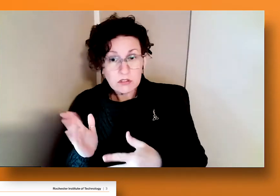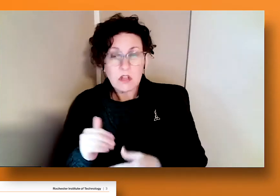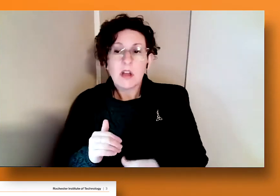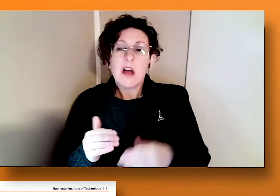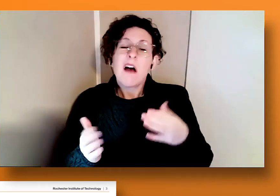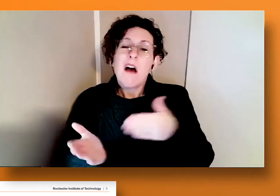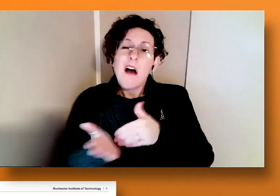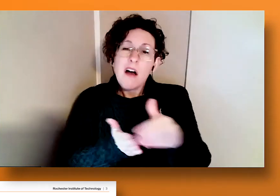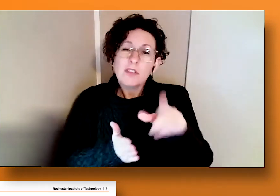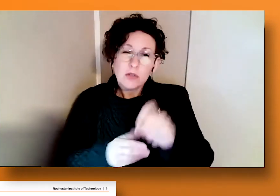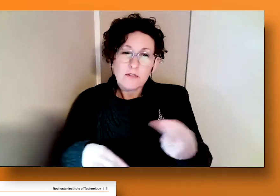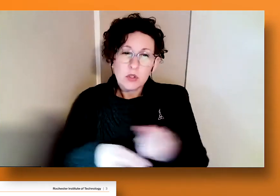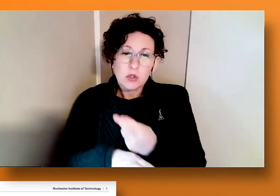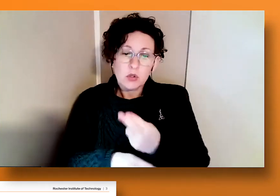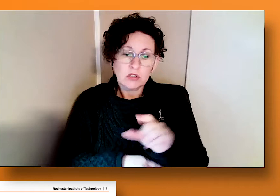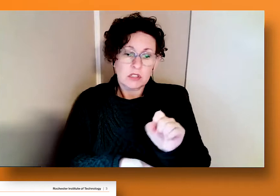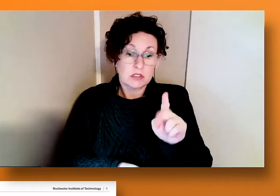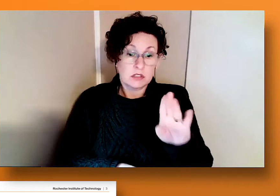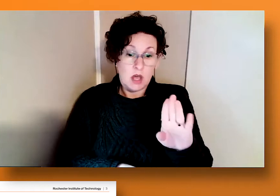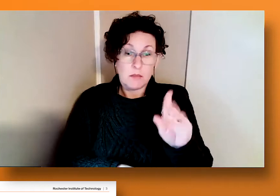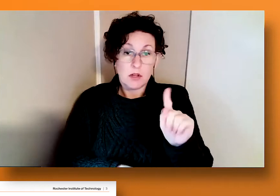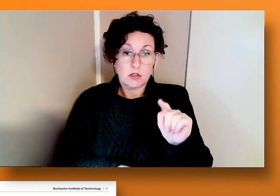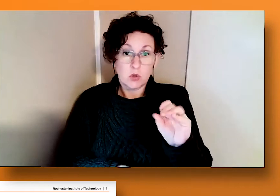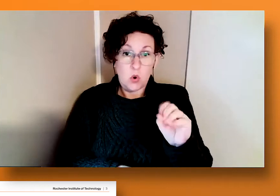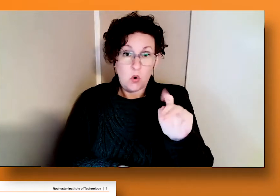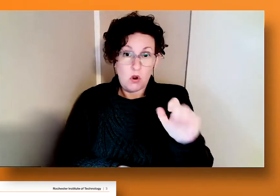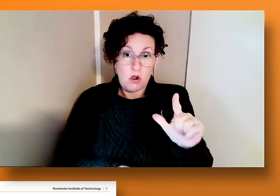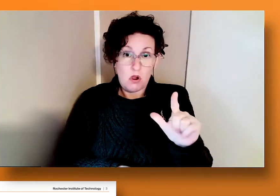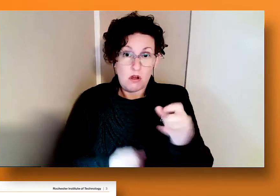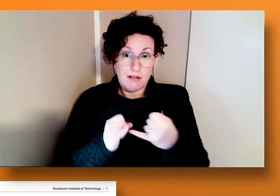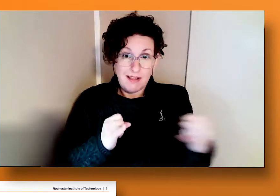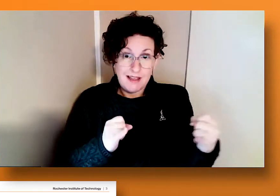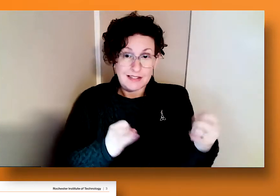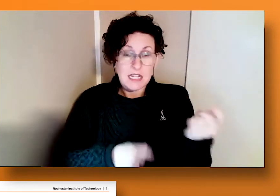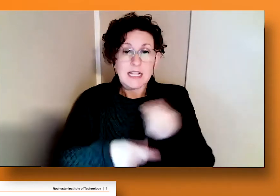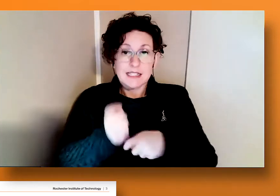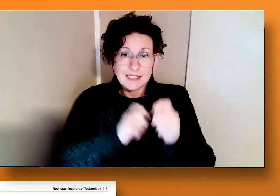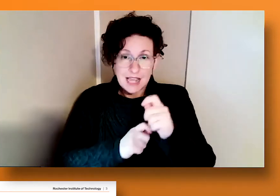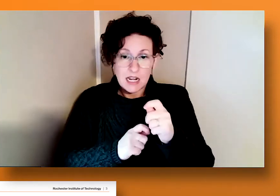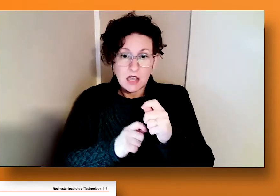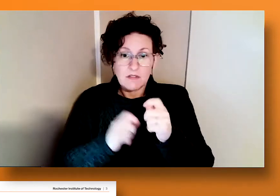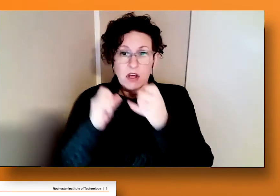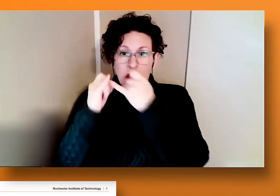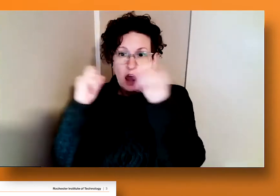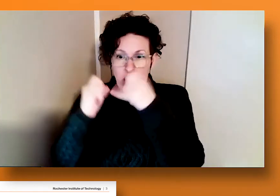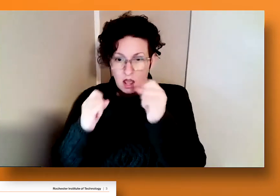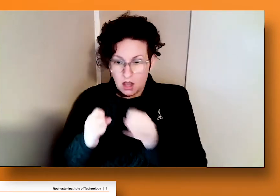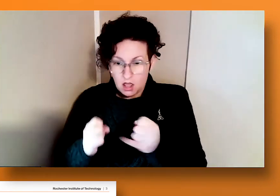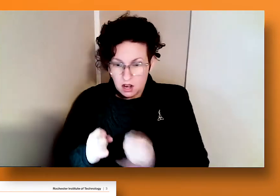you'll have to use the subtotal lines rather than a line-by-line explanation